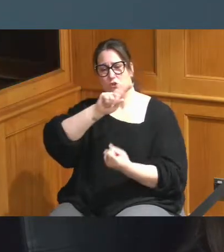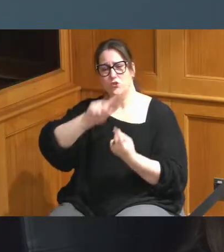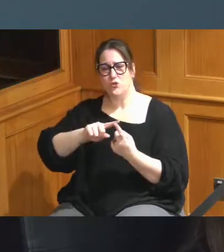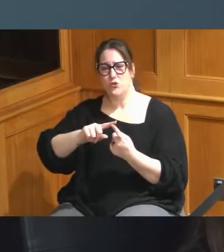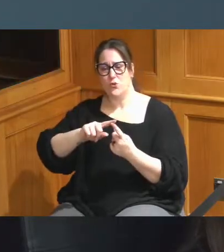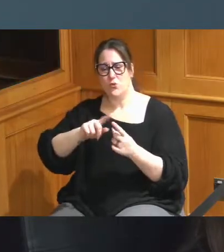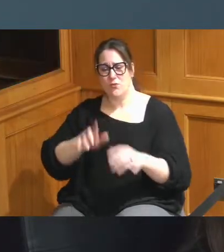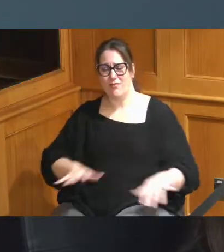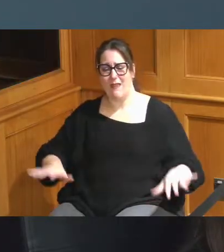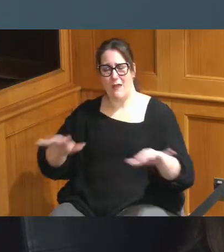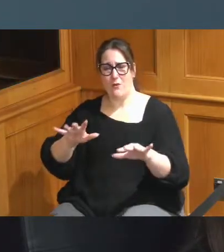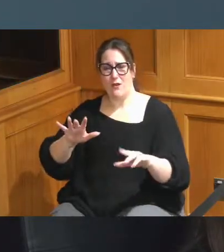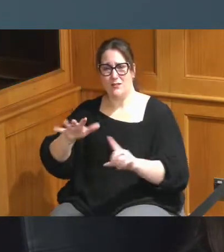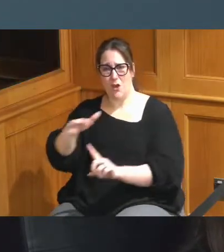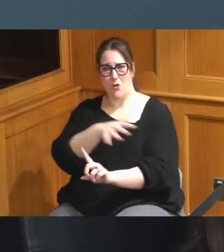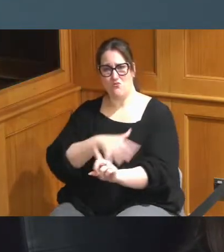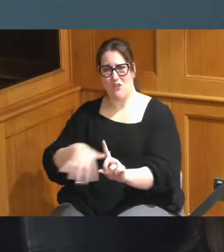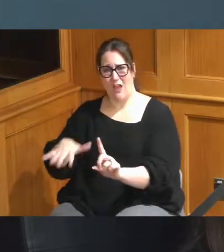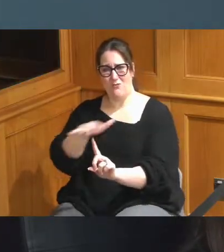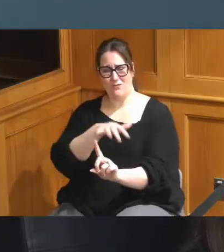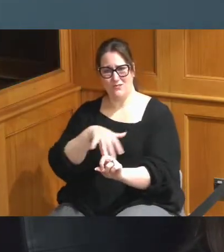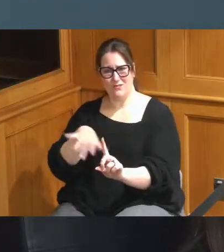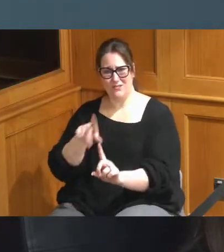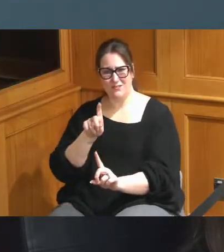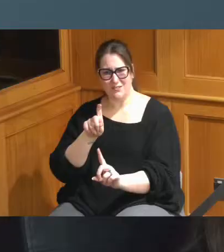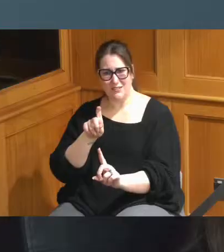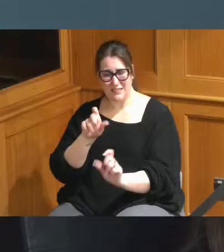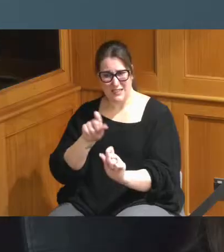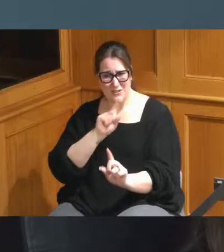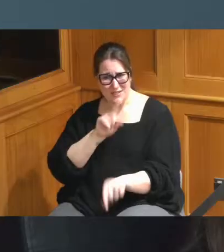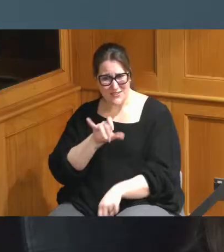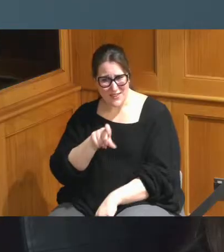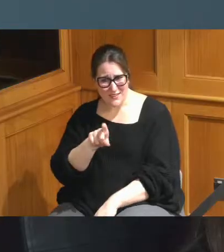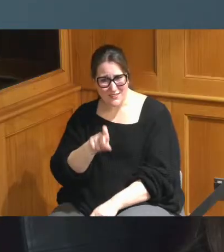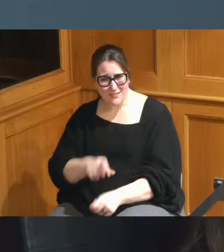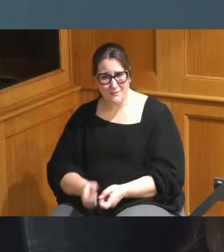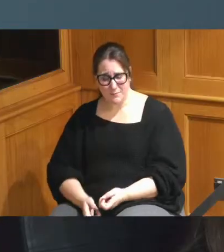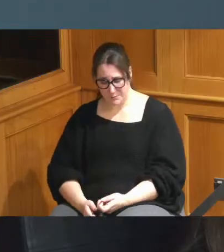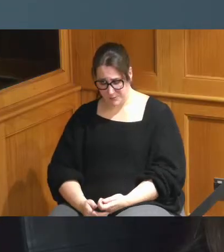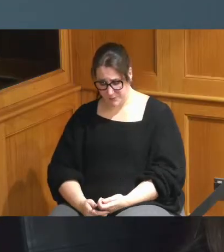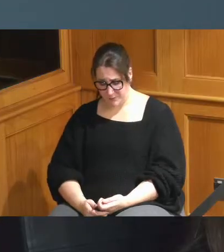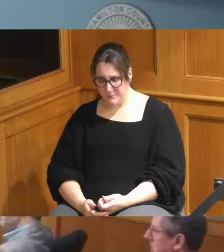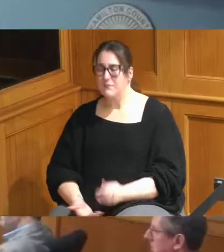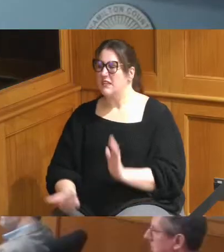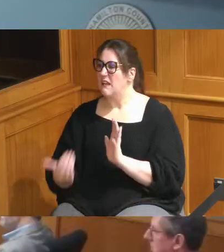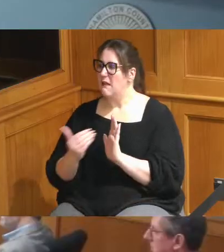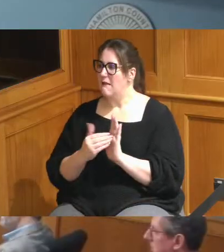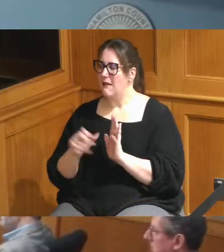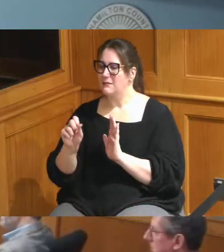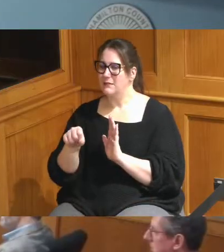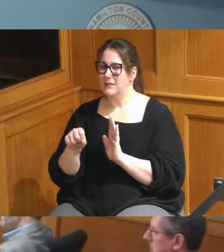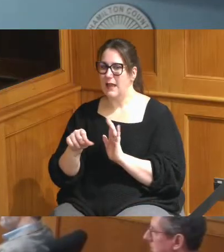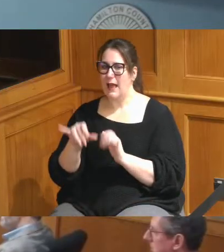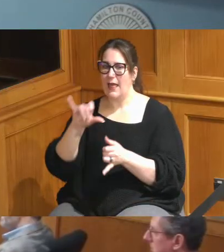that I had. can you answer that? Sure. Yep. Again around the on the height and the and the uses of